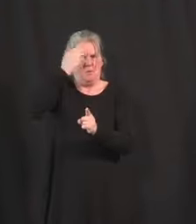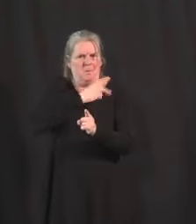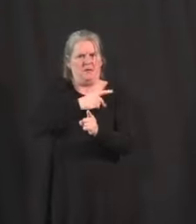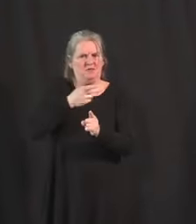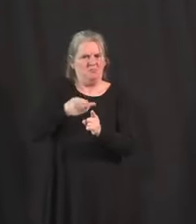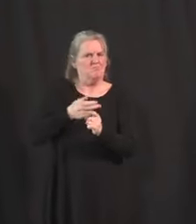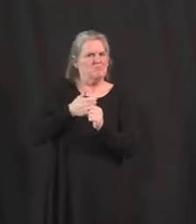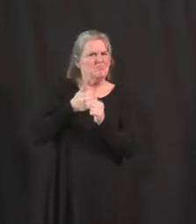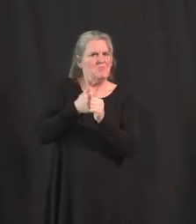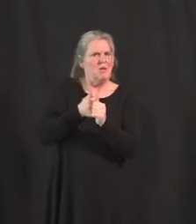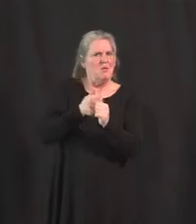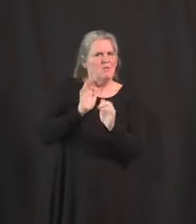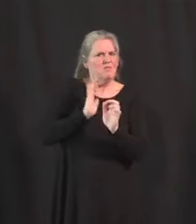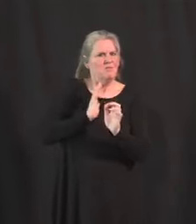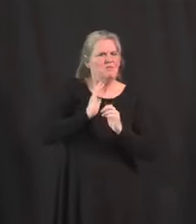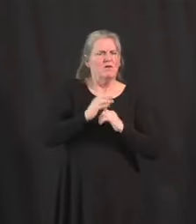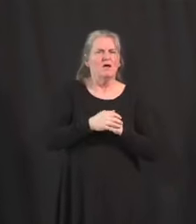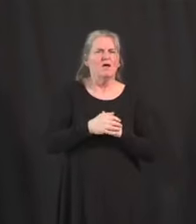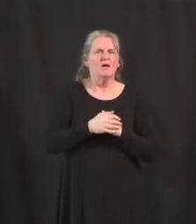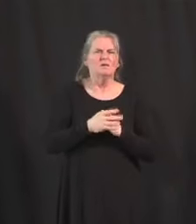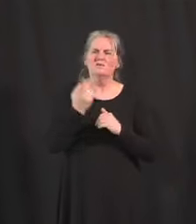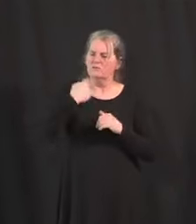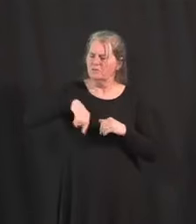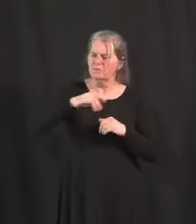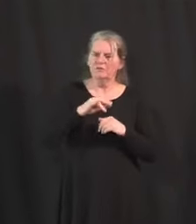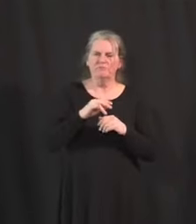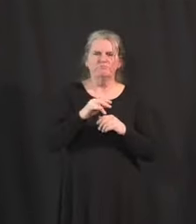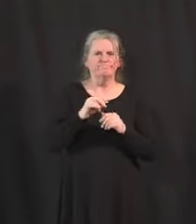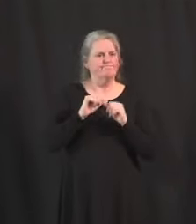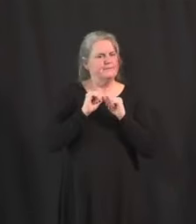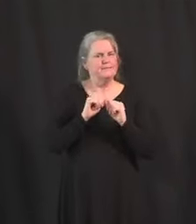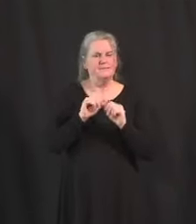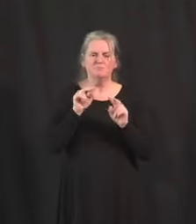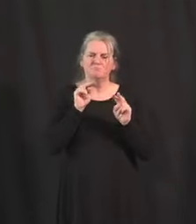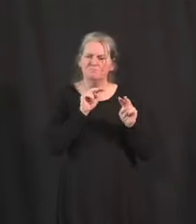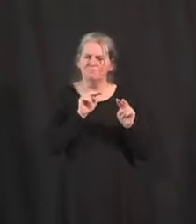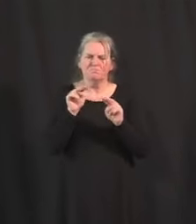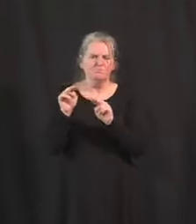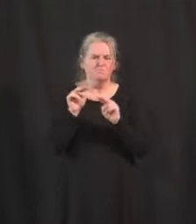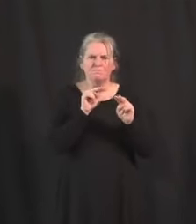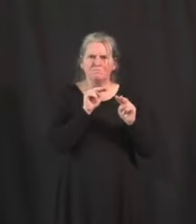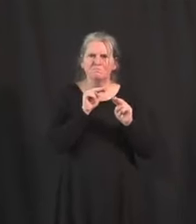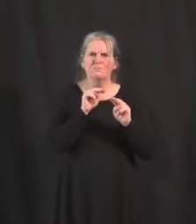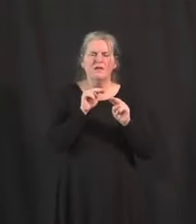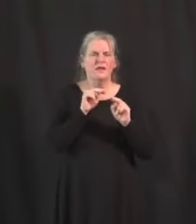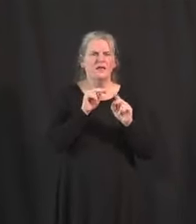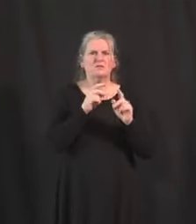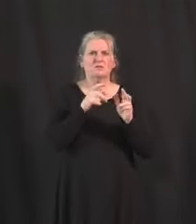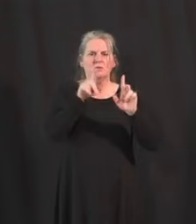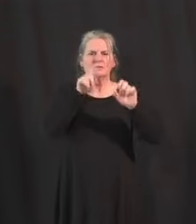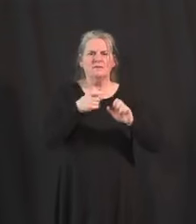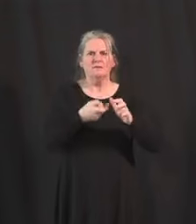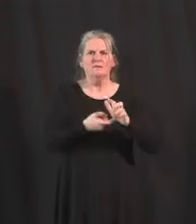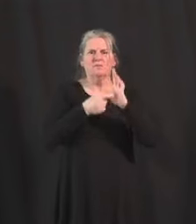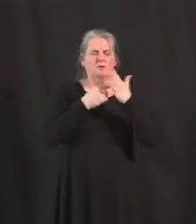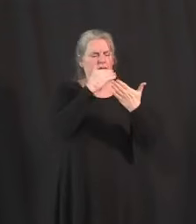CONTINUE TO REST OF TESTING CRITERIA AND MAKE SURE THAT